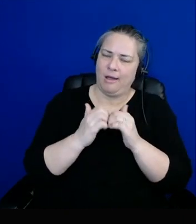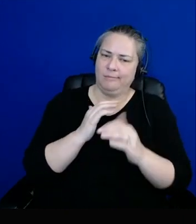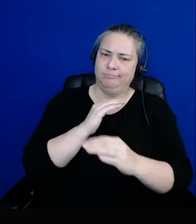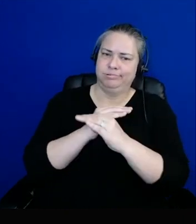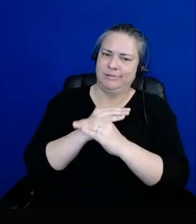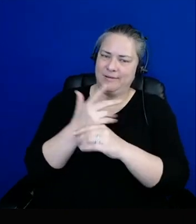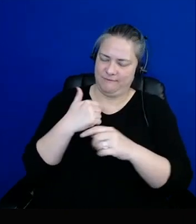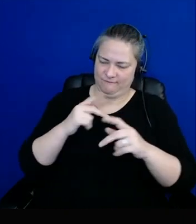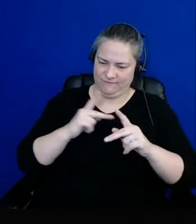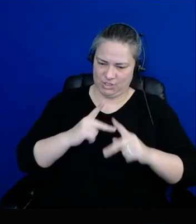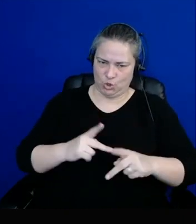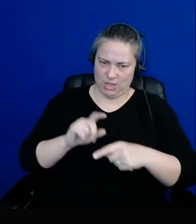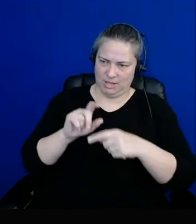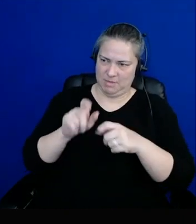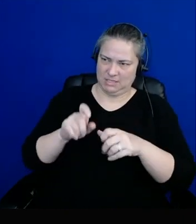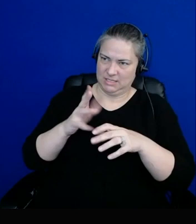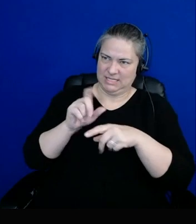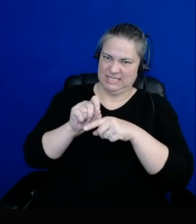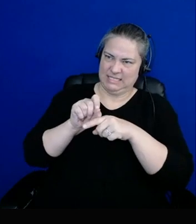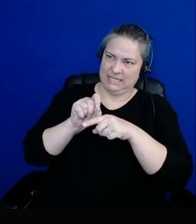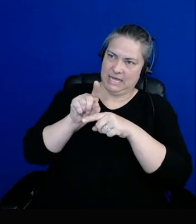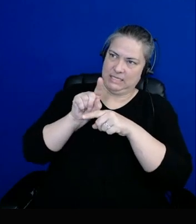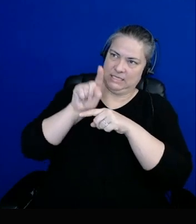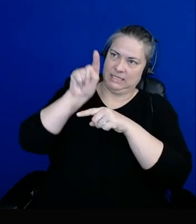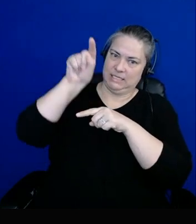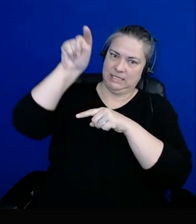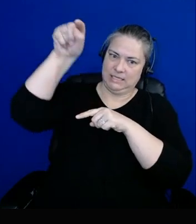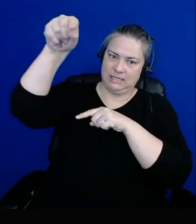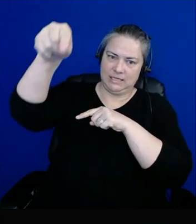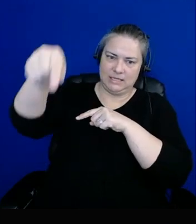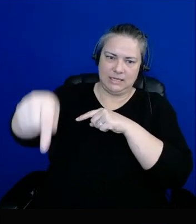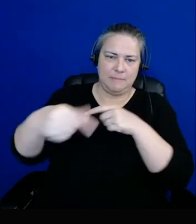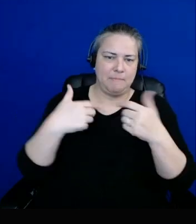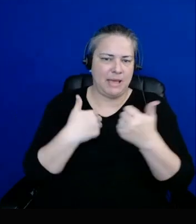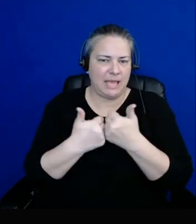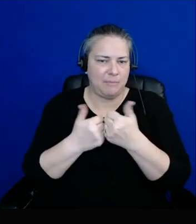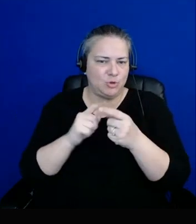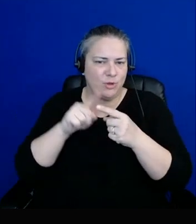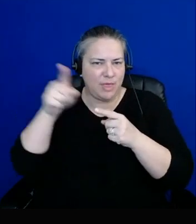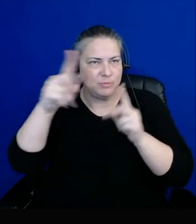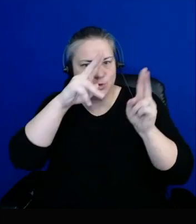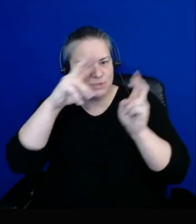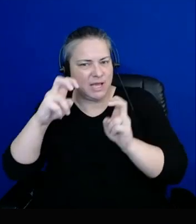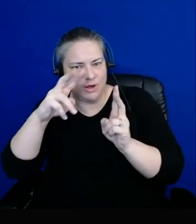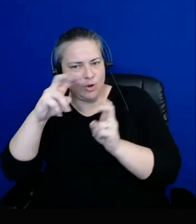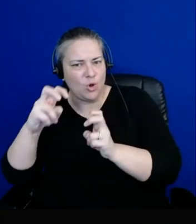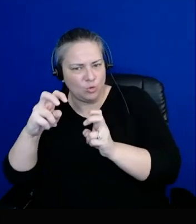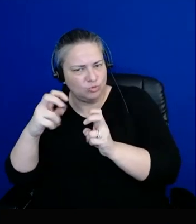And there are also security concerns there. Game streaming is a